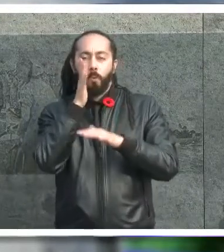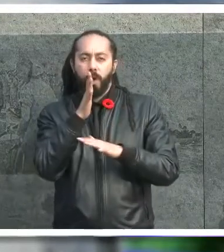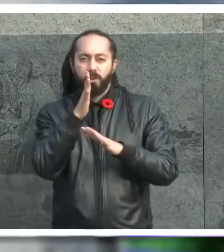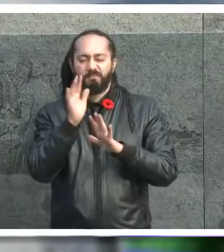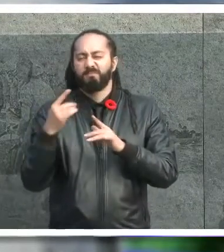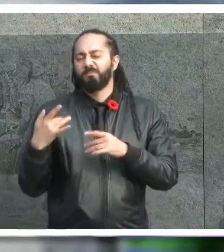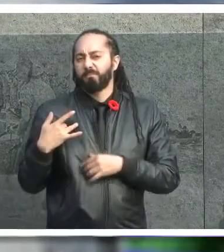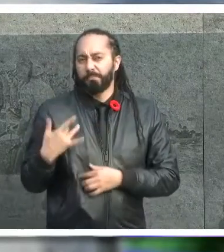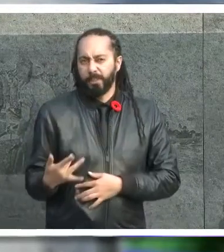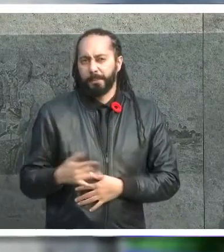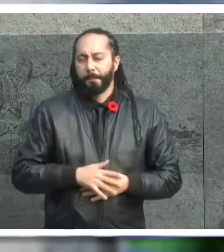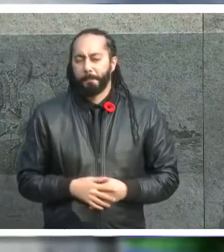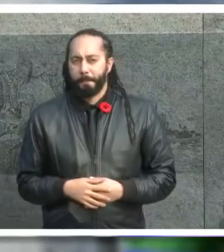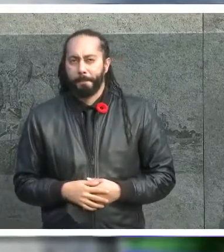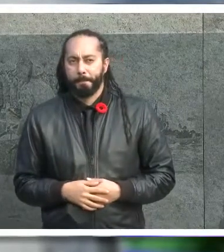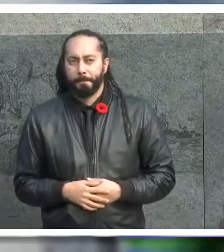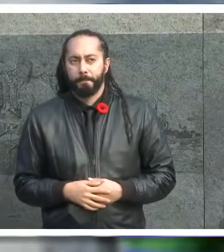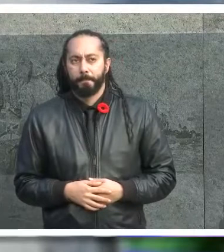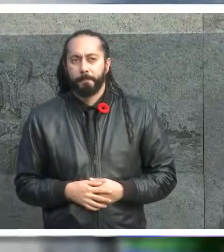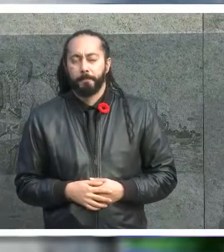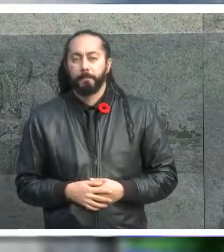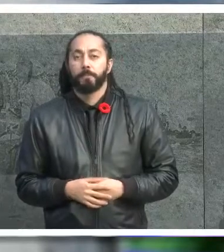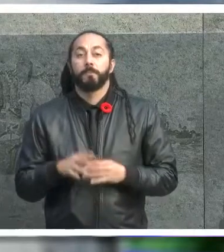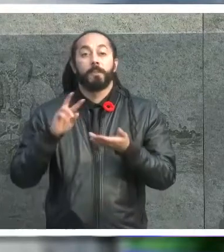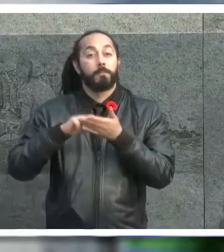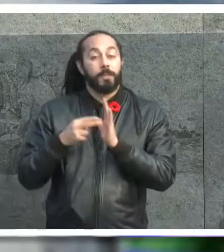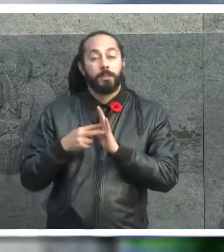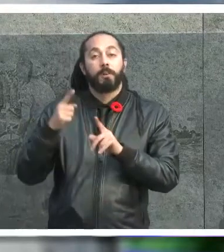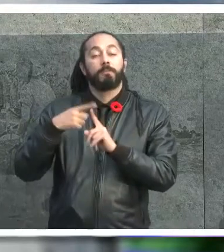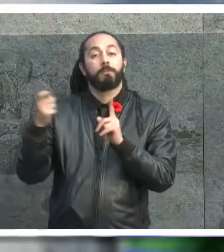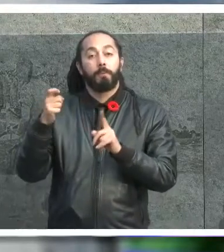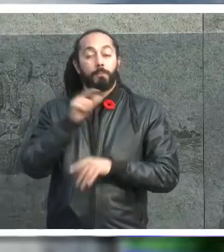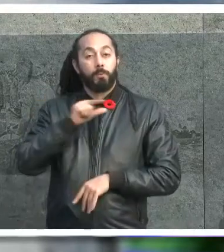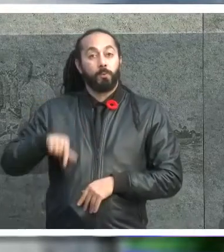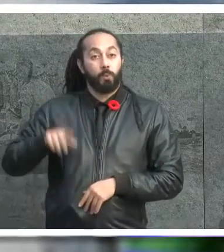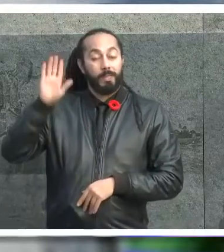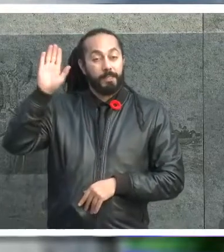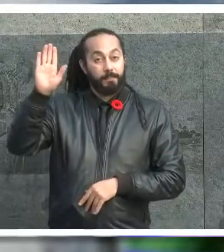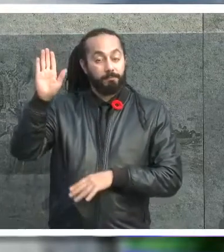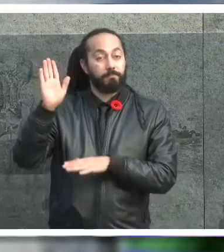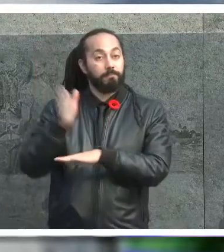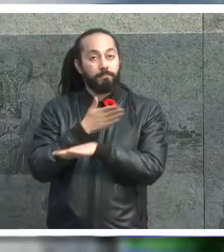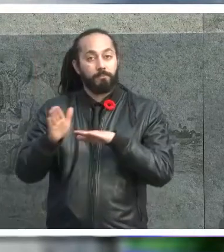it is customary for the vice regal salute to play. This is a combination of the royal anthem